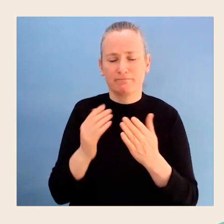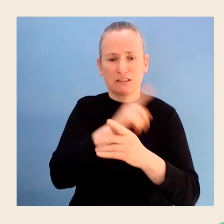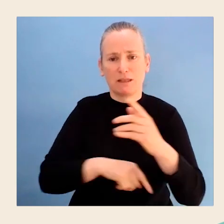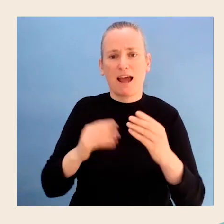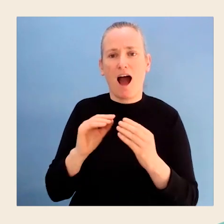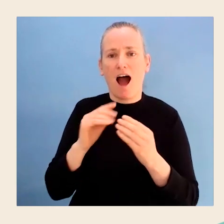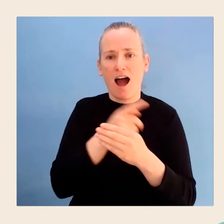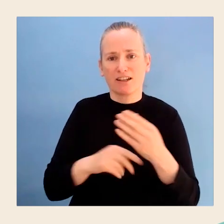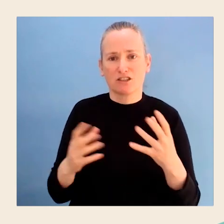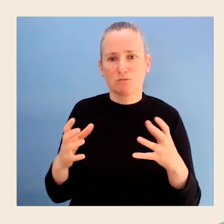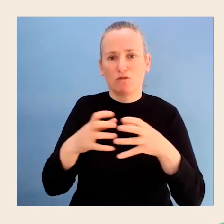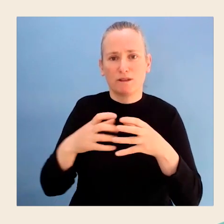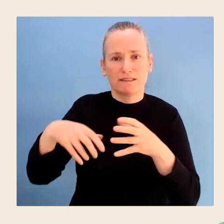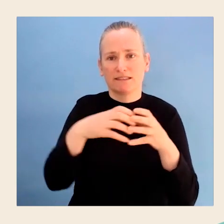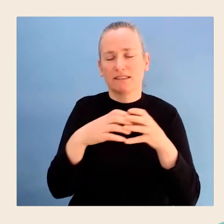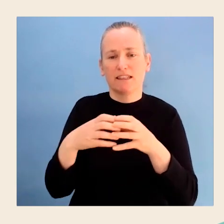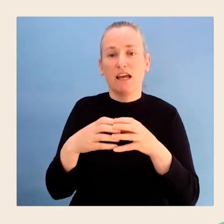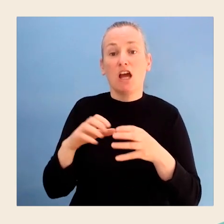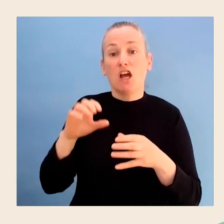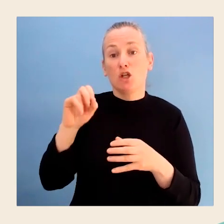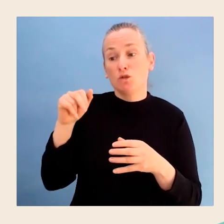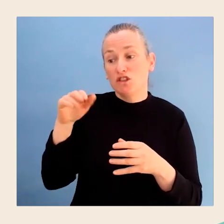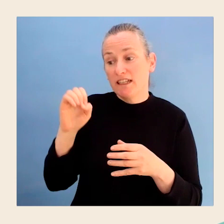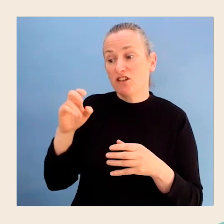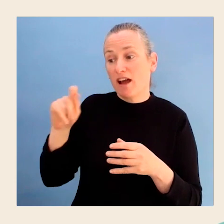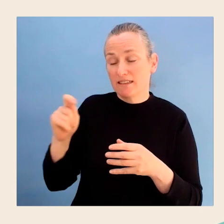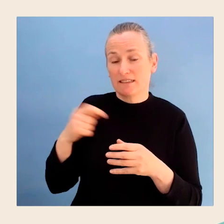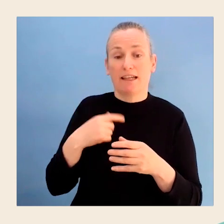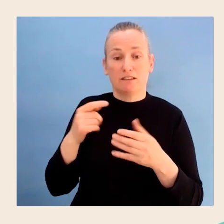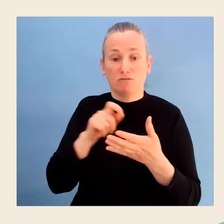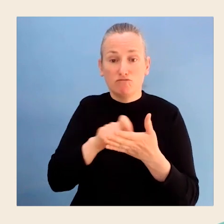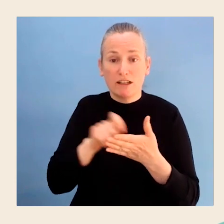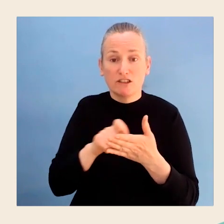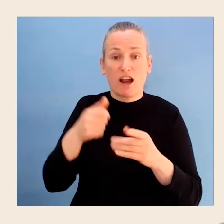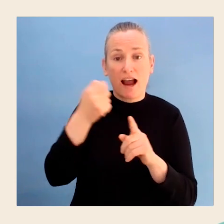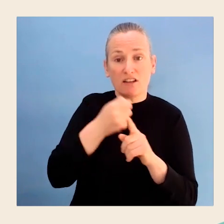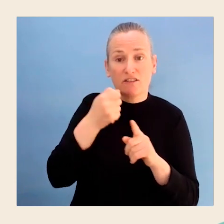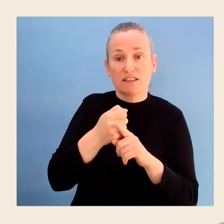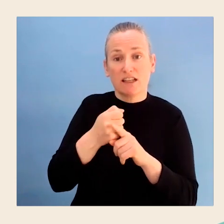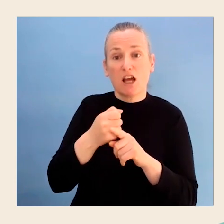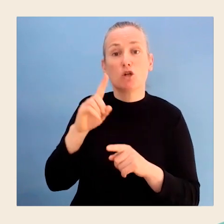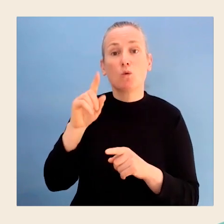Eugene Grant is a part-time writer and activist in the dwarfism community. Based in Northeast England,